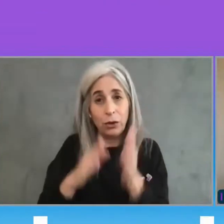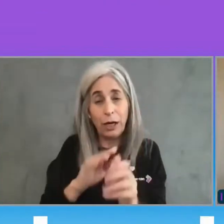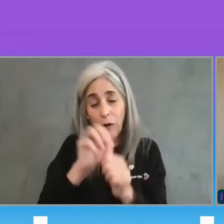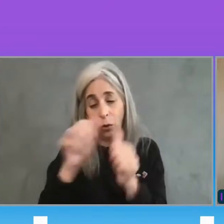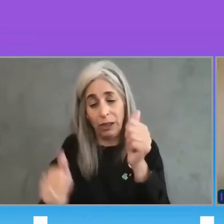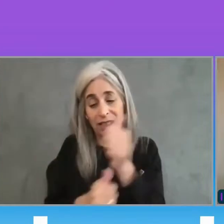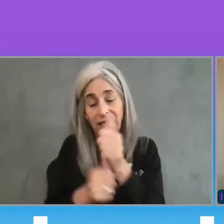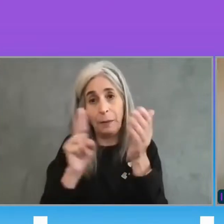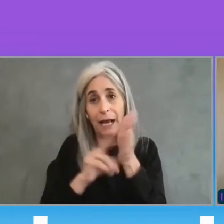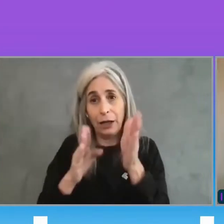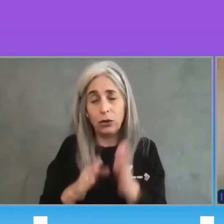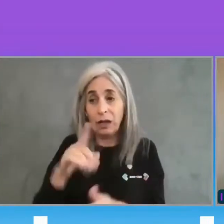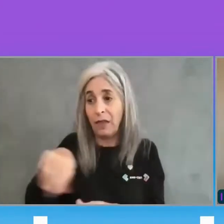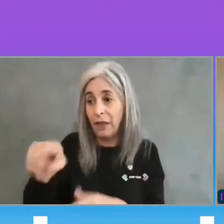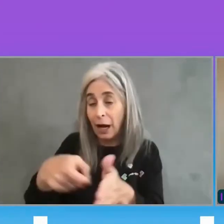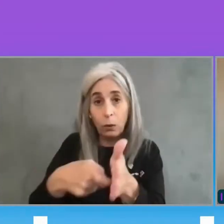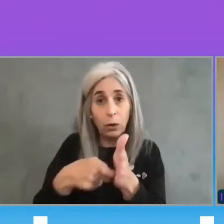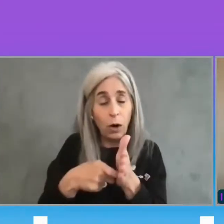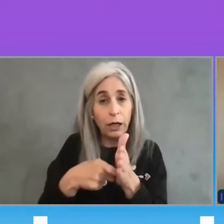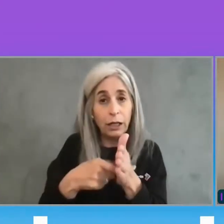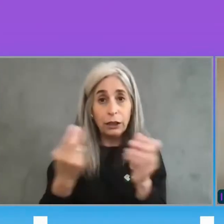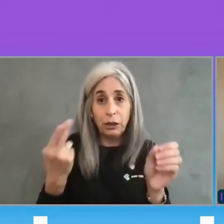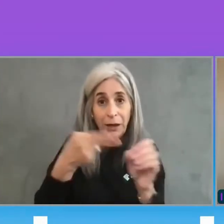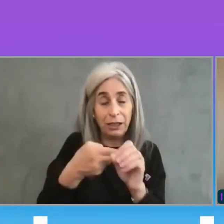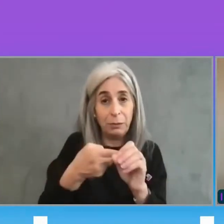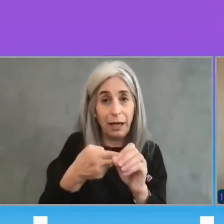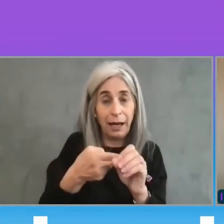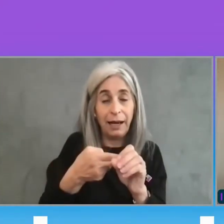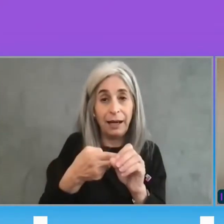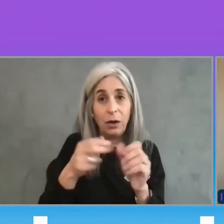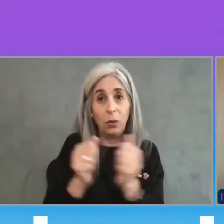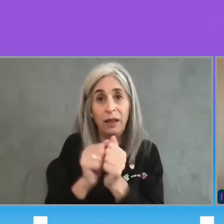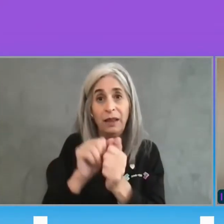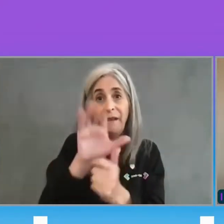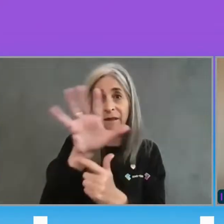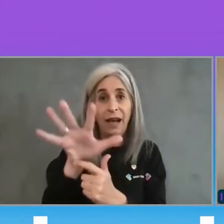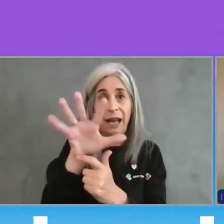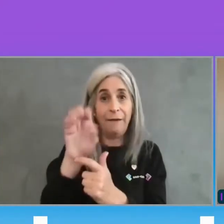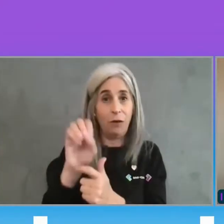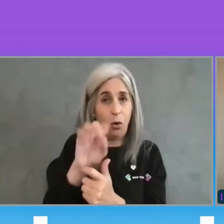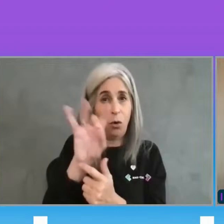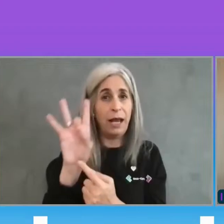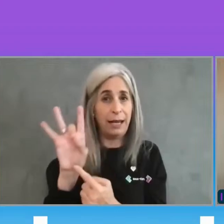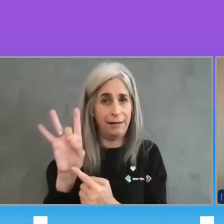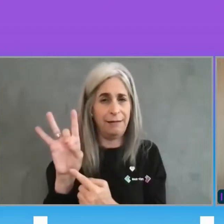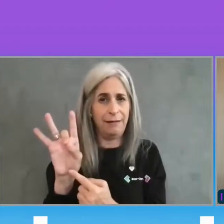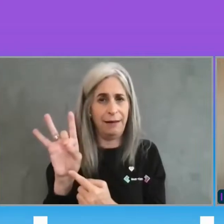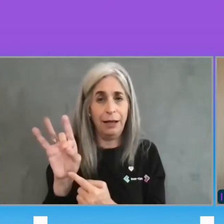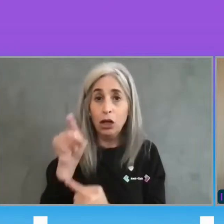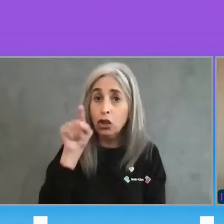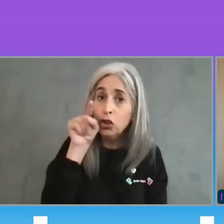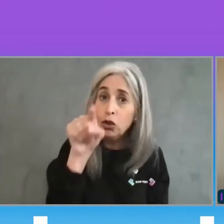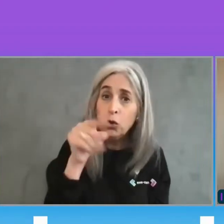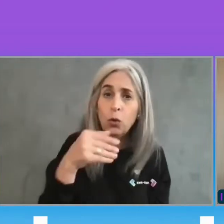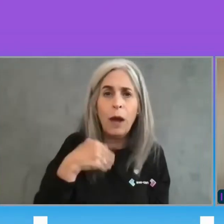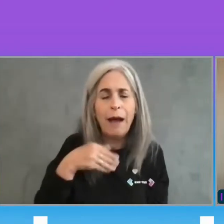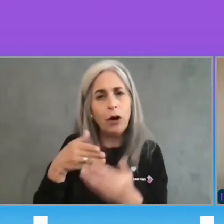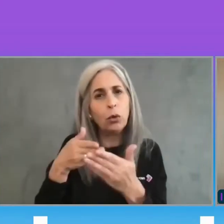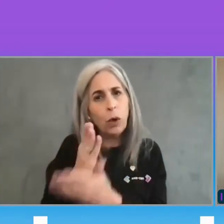subcontractor, they're required to participate under 508. And so